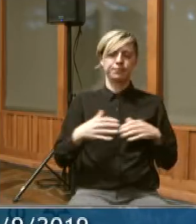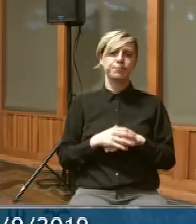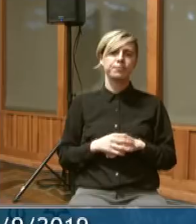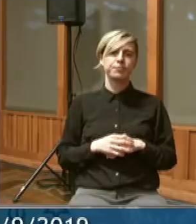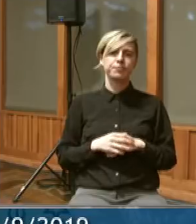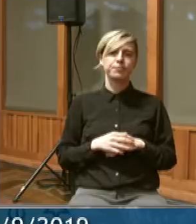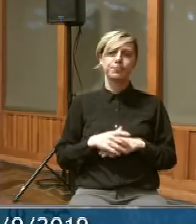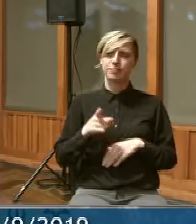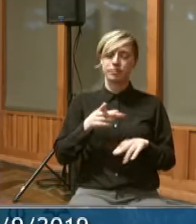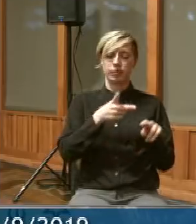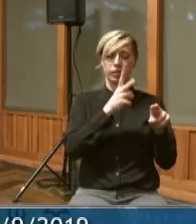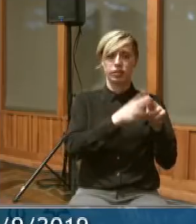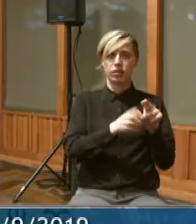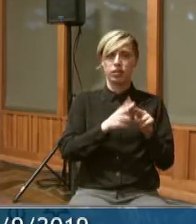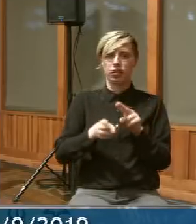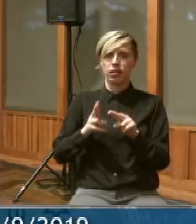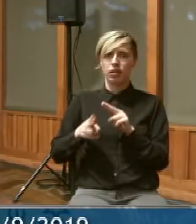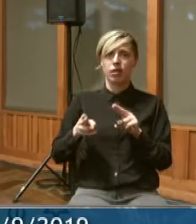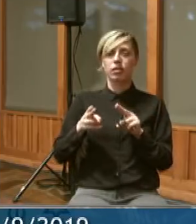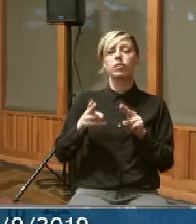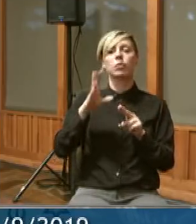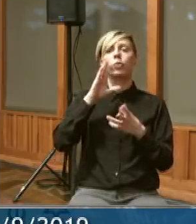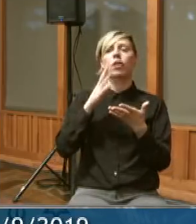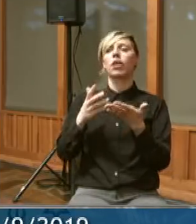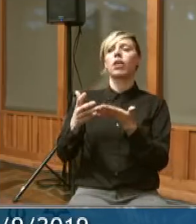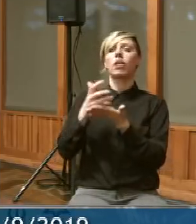PORTLAND CONTINUES TO GROW? IT'S HARD FOR ME TO BELIEVE THAT